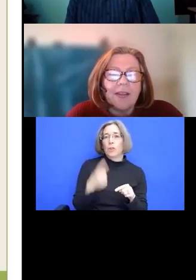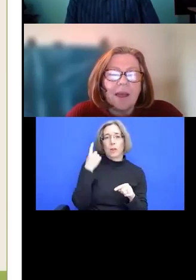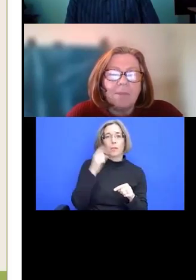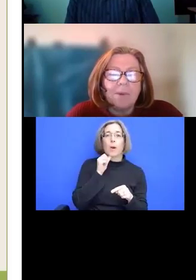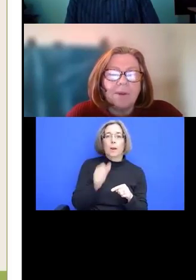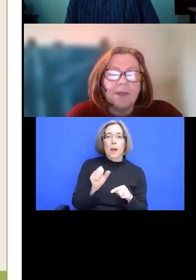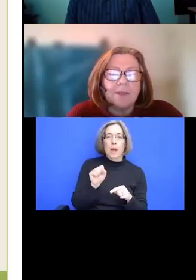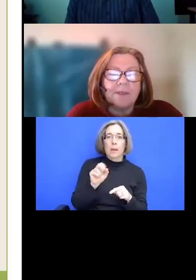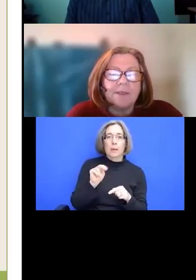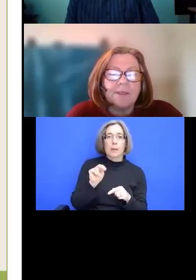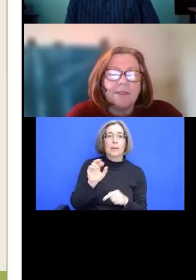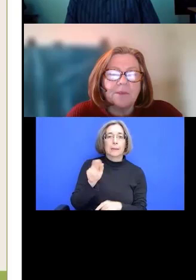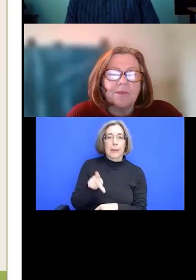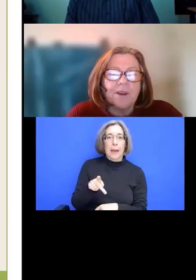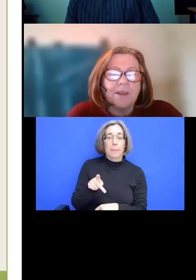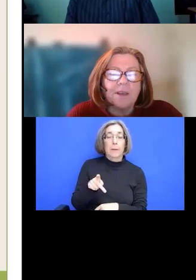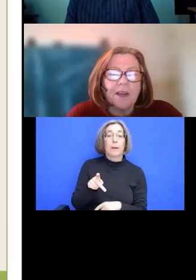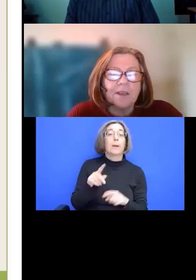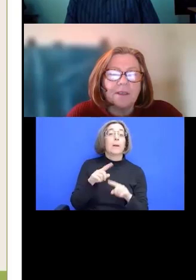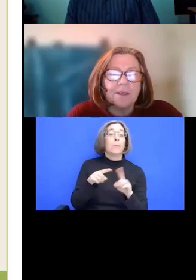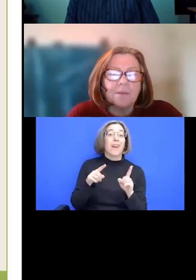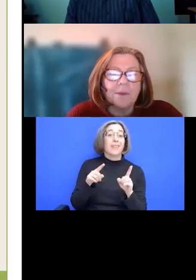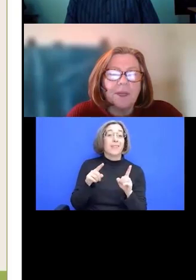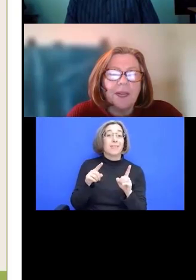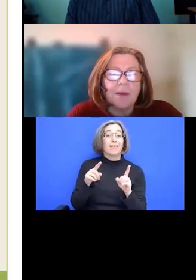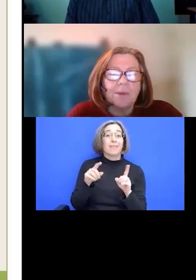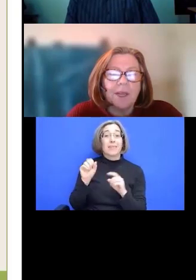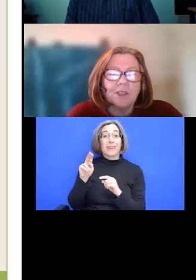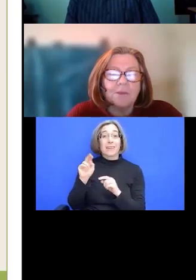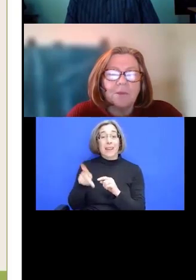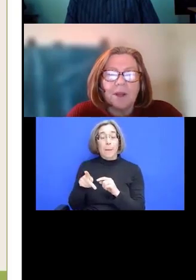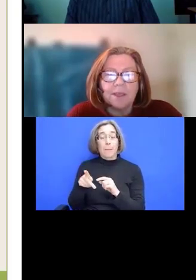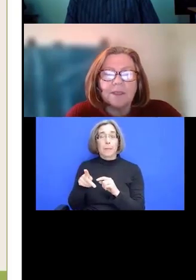SNAP is simplified noncompeting application process.